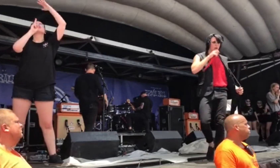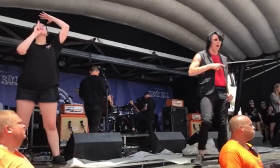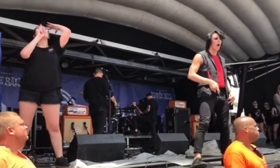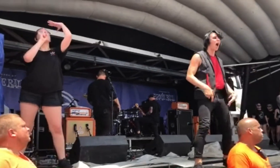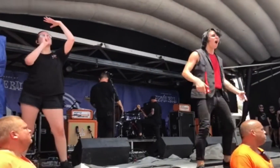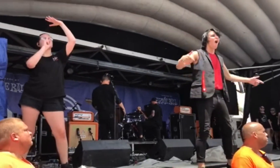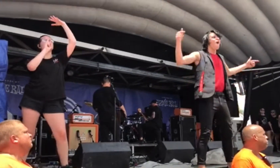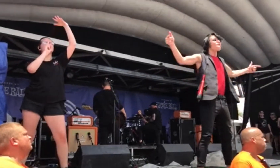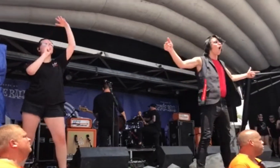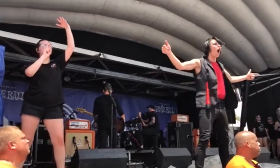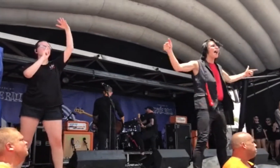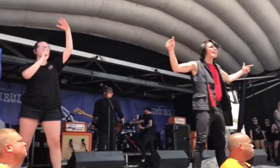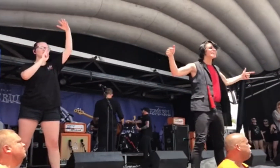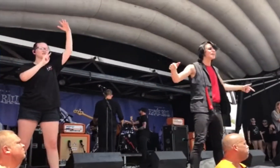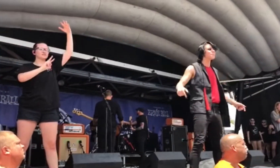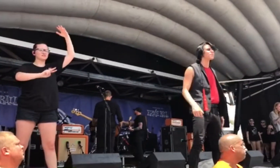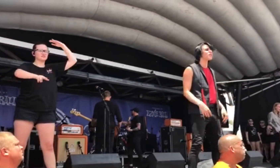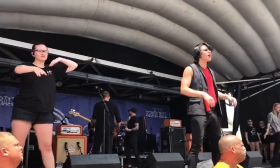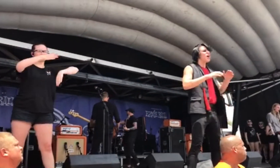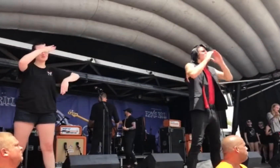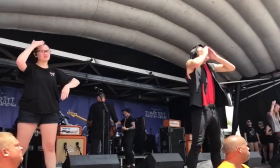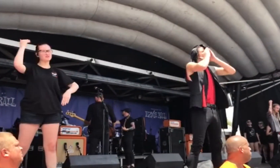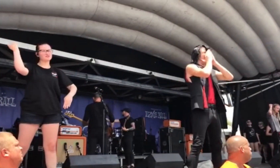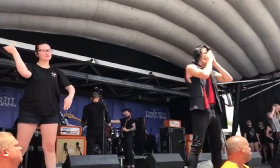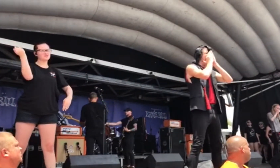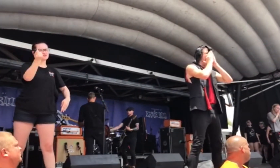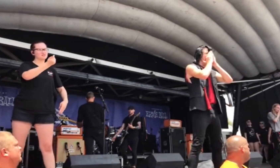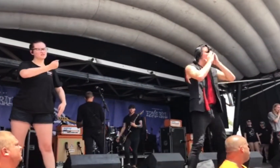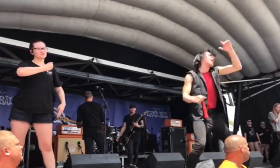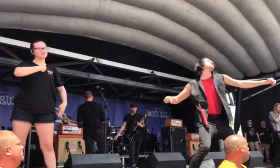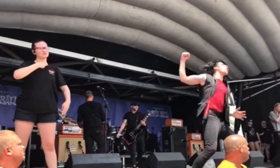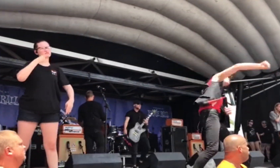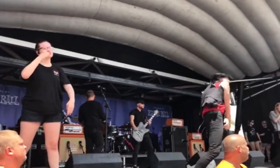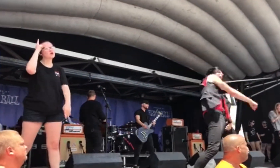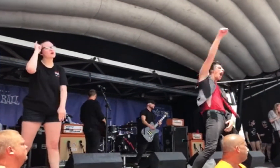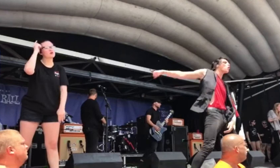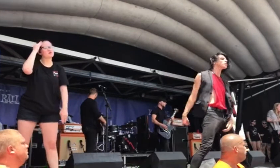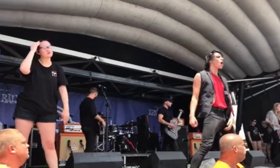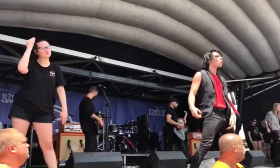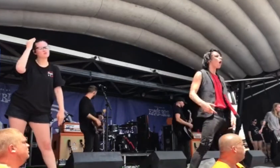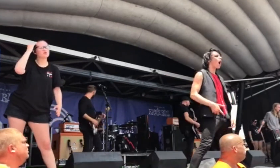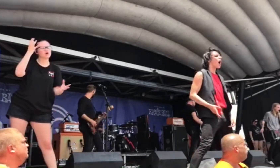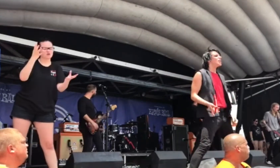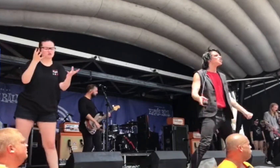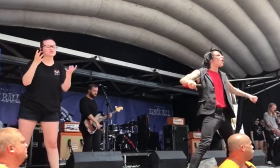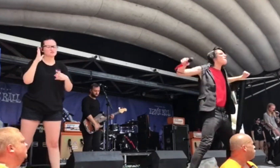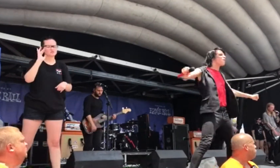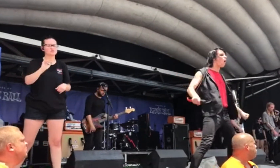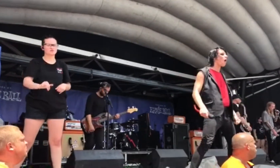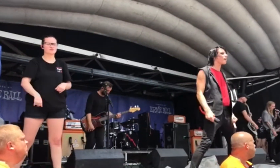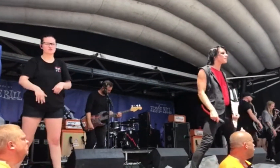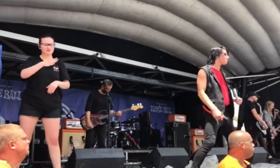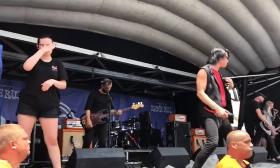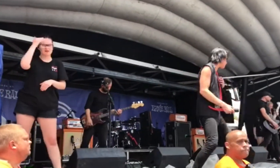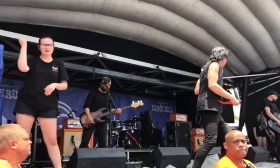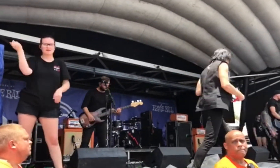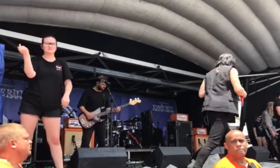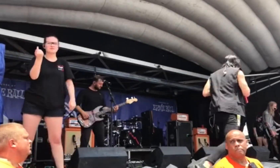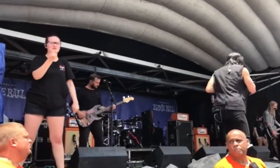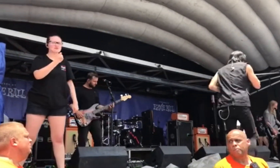Forget me like you know you want to Forget me